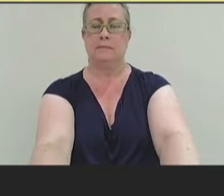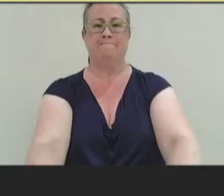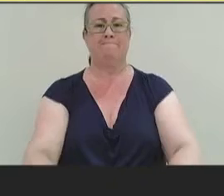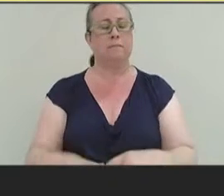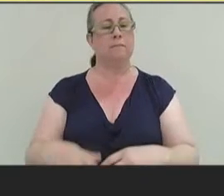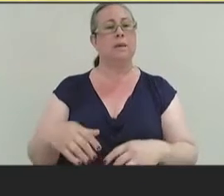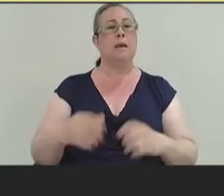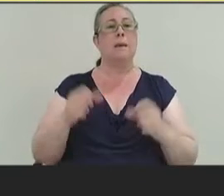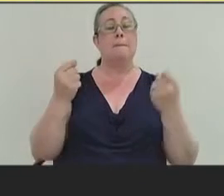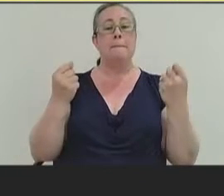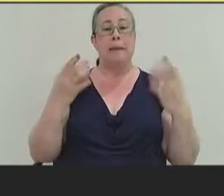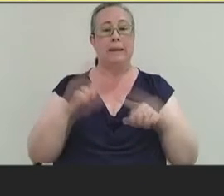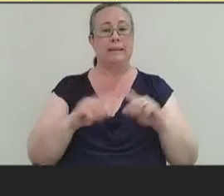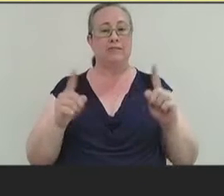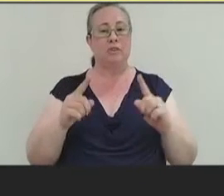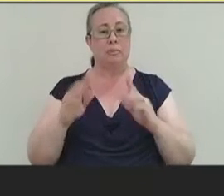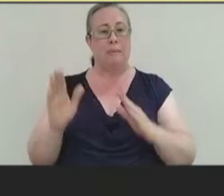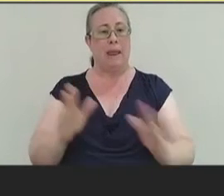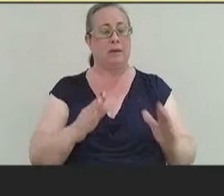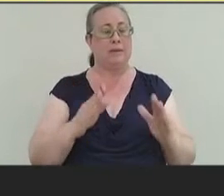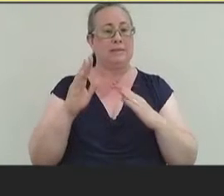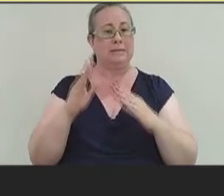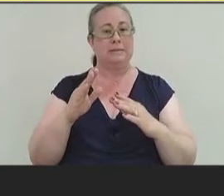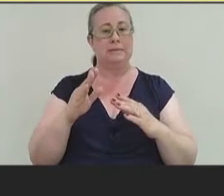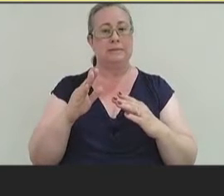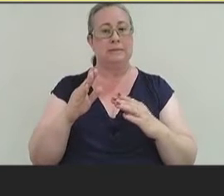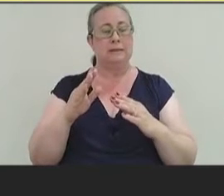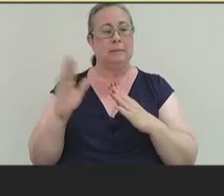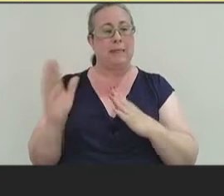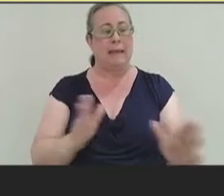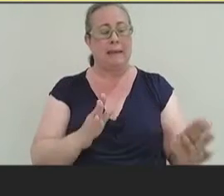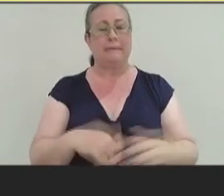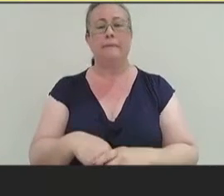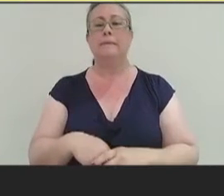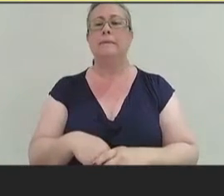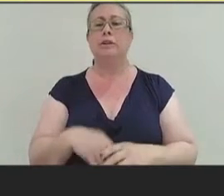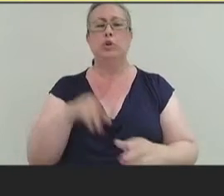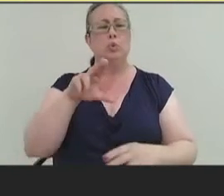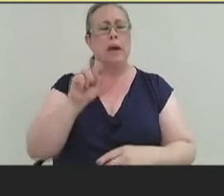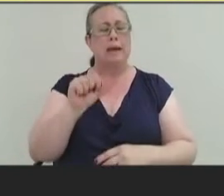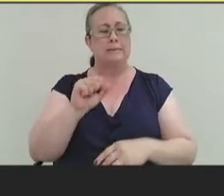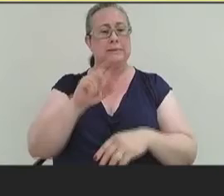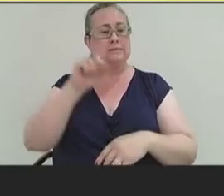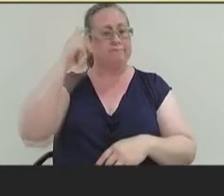plans. Some of them are listed here. And the U.S. government has established several goals